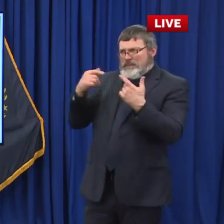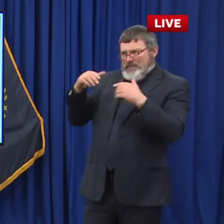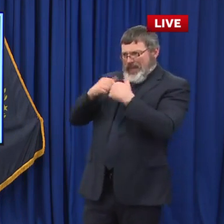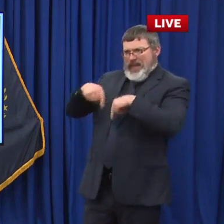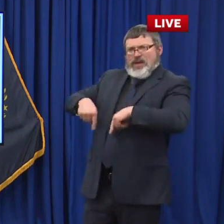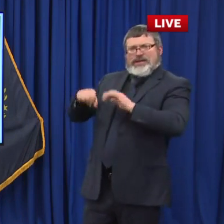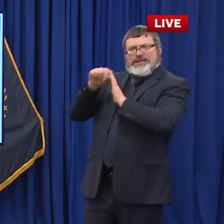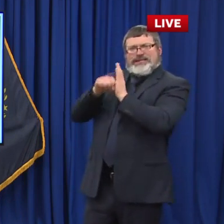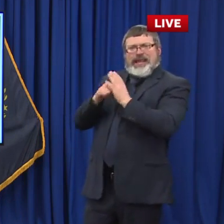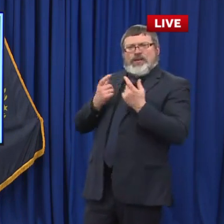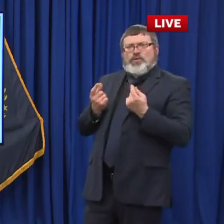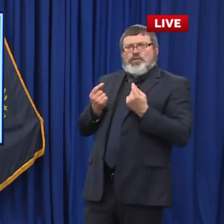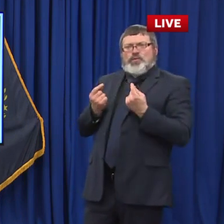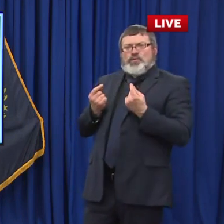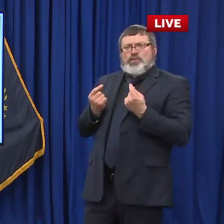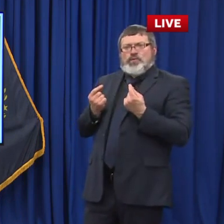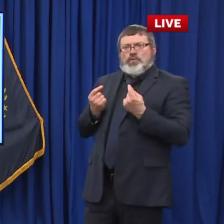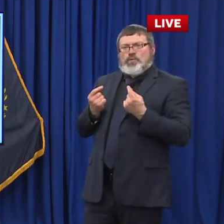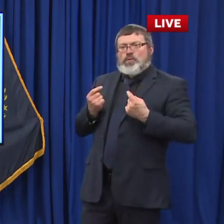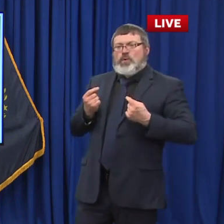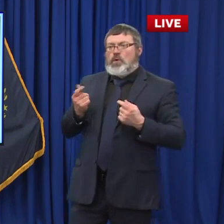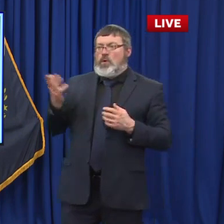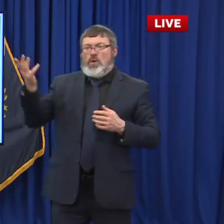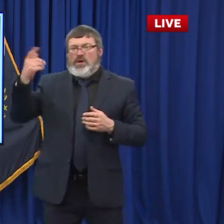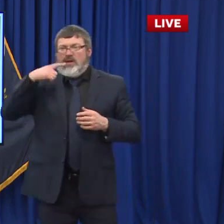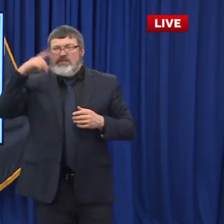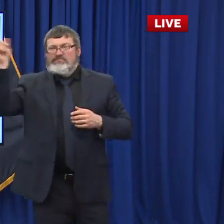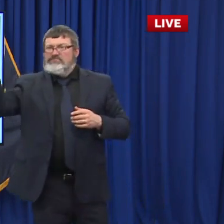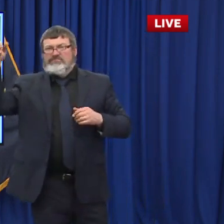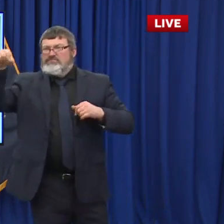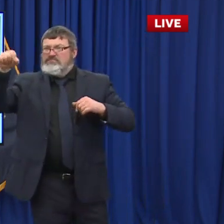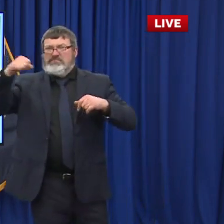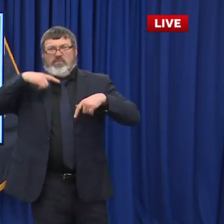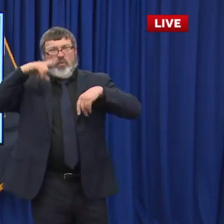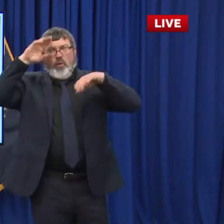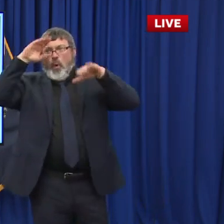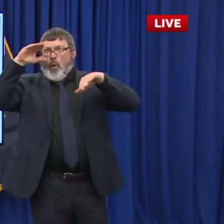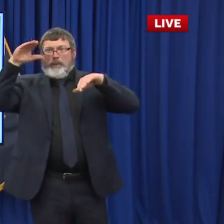YOU EXPECT ANY NEW AID COMING? I EXPECT SOMETHING TO HAPPEN.